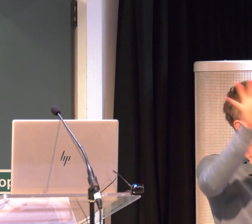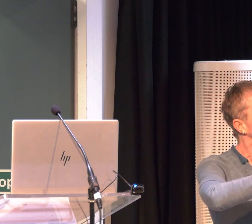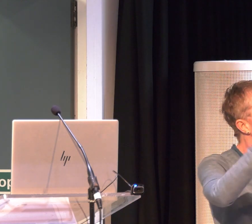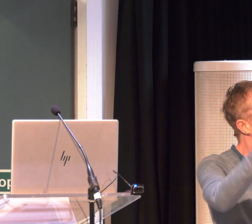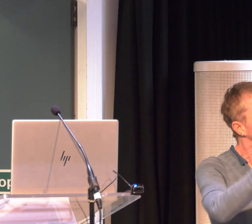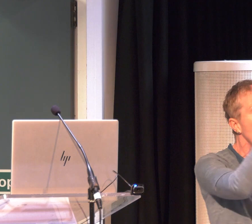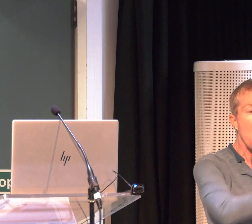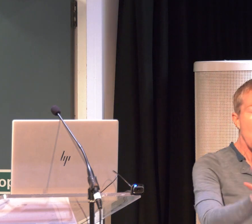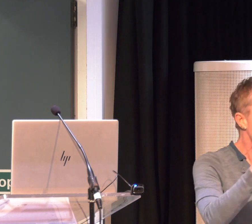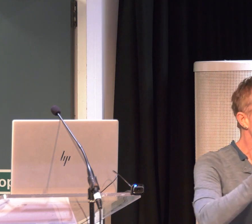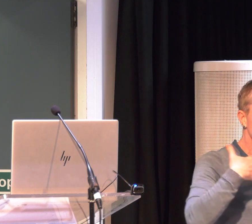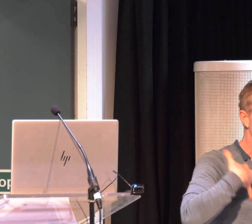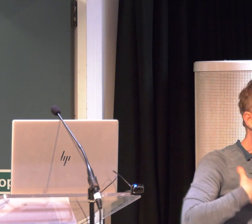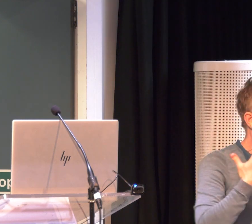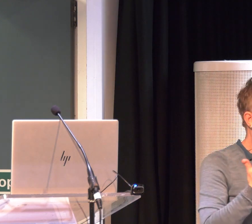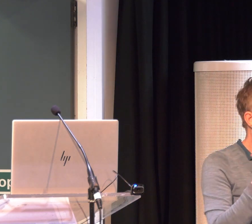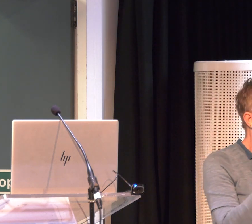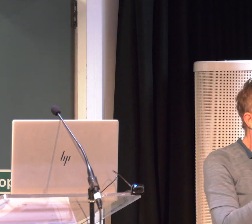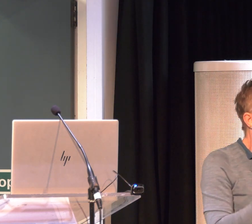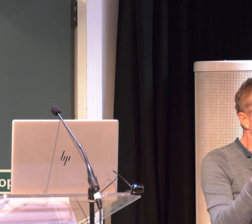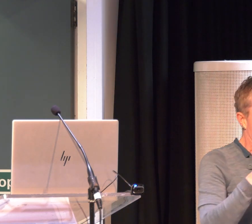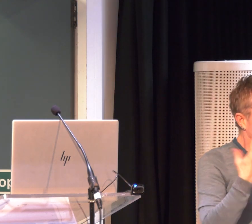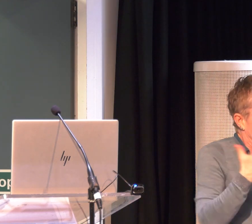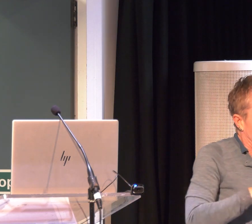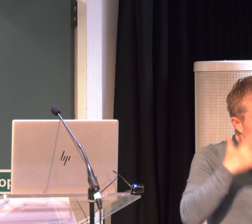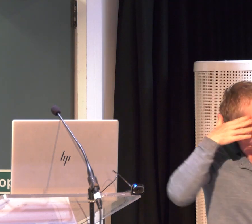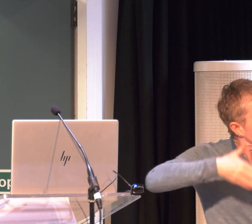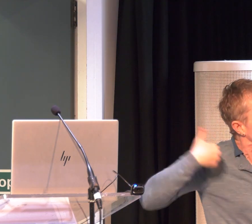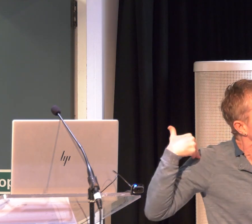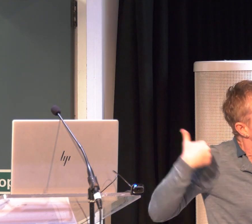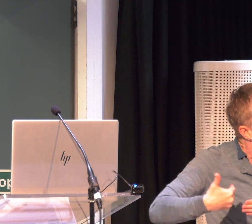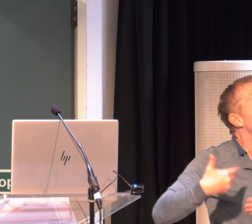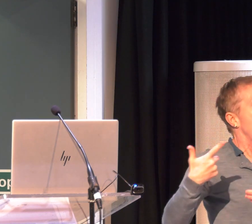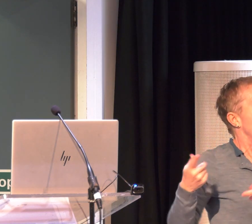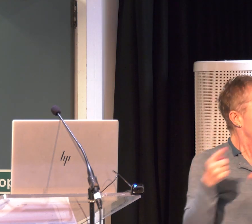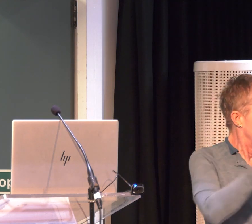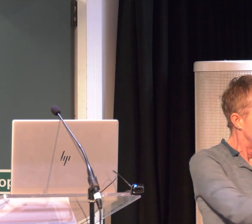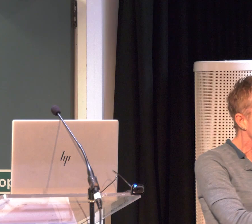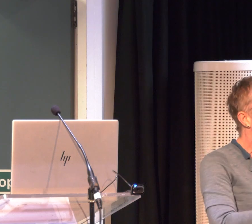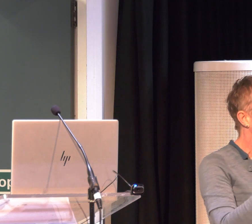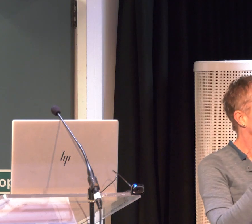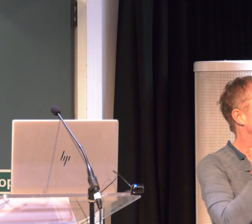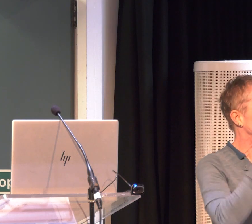and I'm absolutely delighted that University of Leicester is continuing this groundbreaking work through the SENsory Atelier programme.